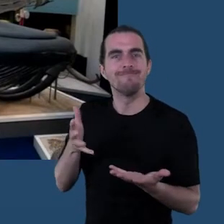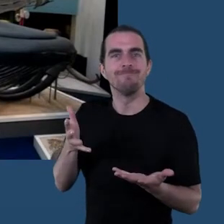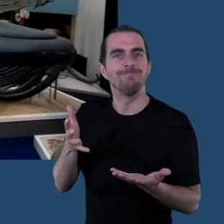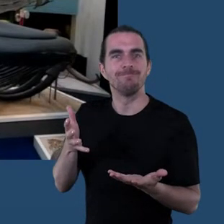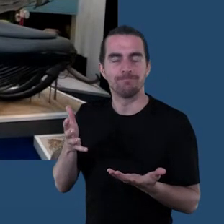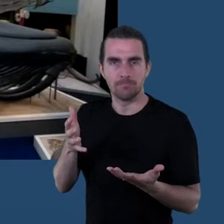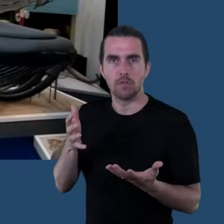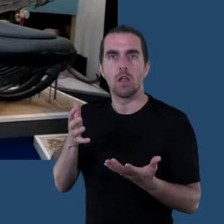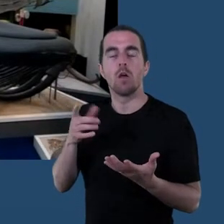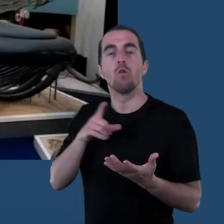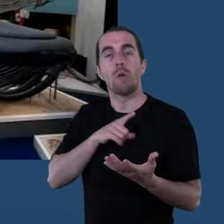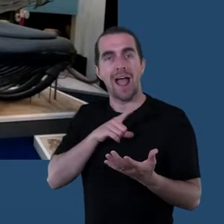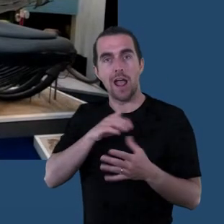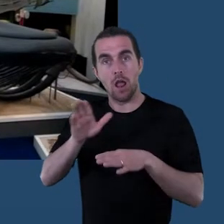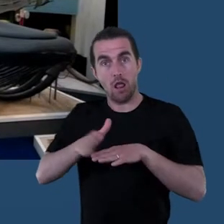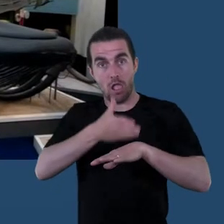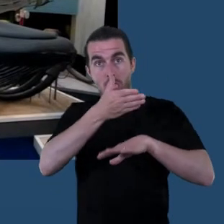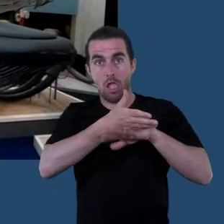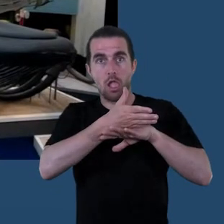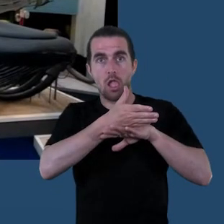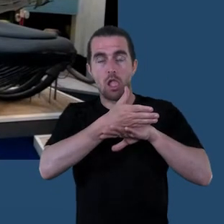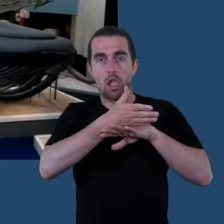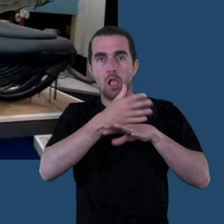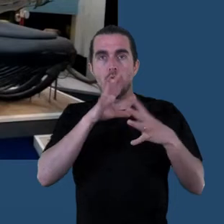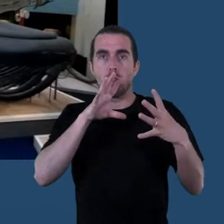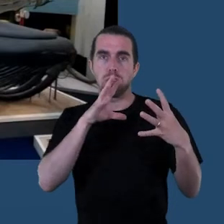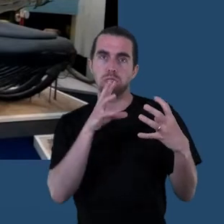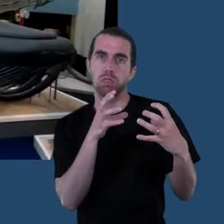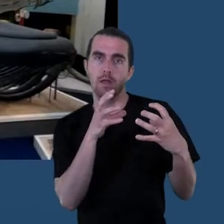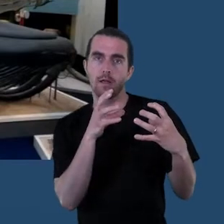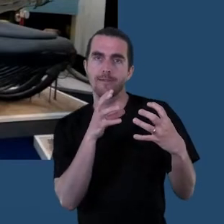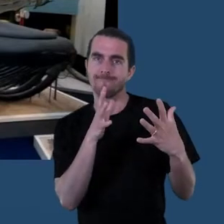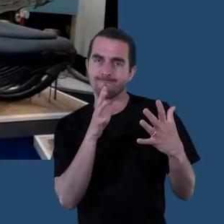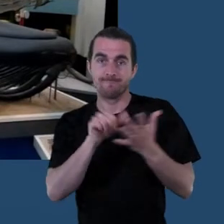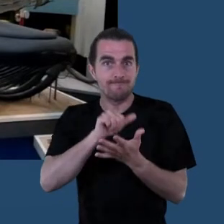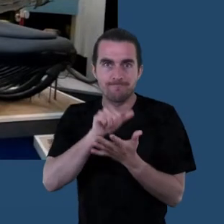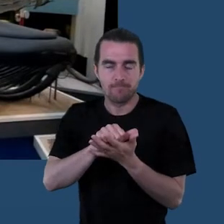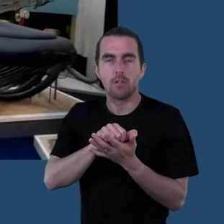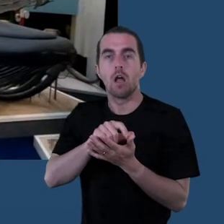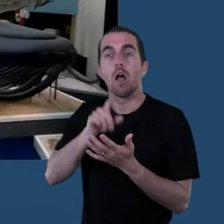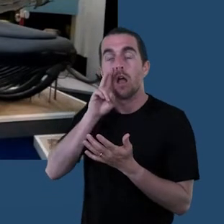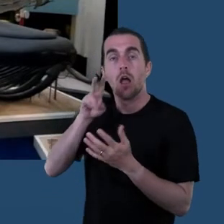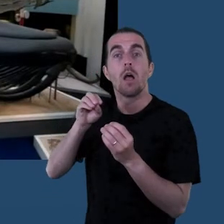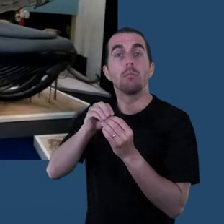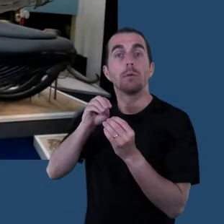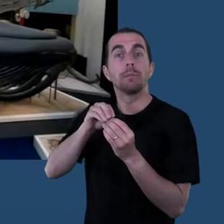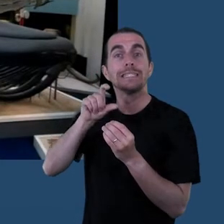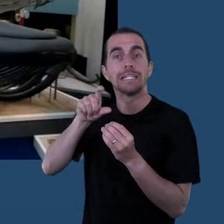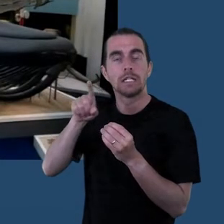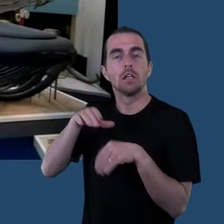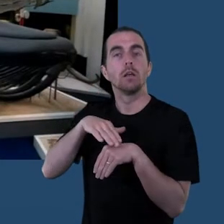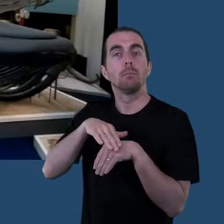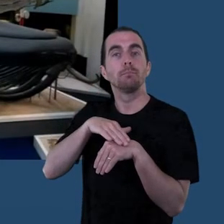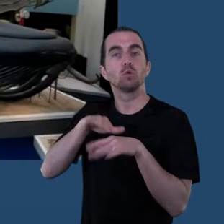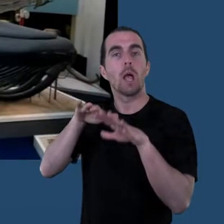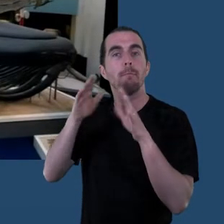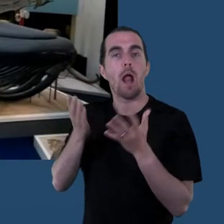slightly bloated version of the blue whale. Because what we now know from the wonderful programs that are made by, so the BBC, "Blue Planet,"